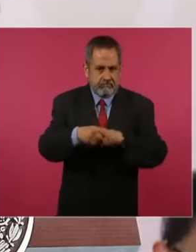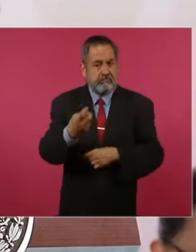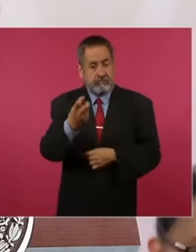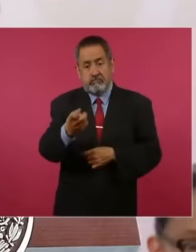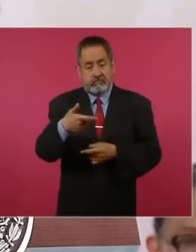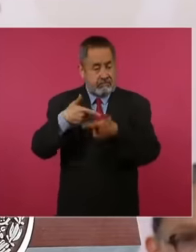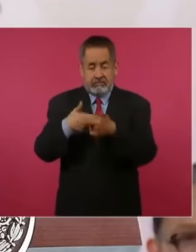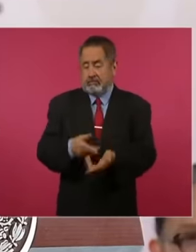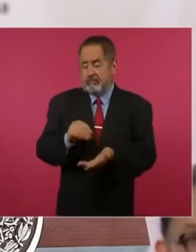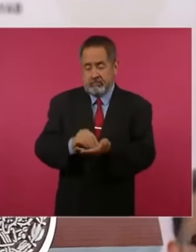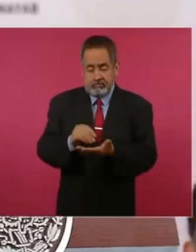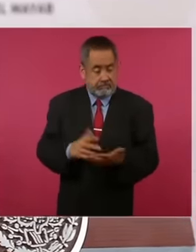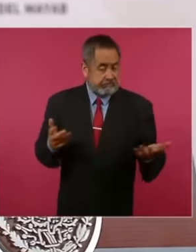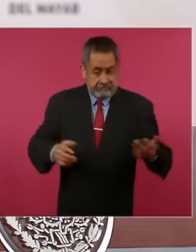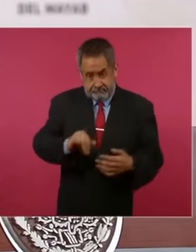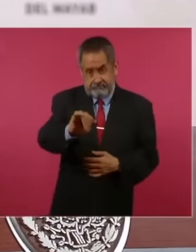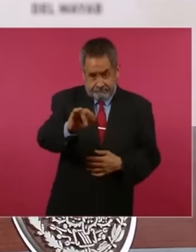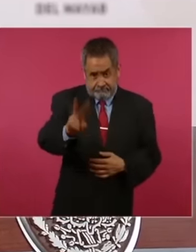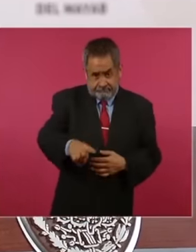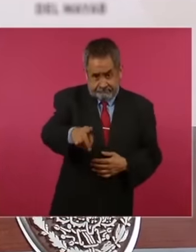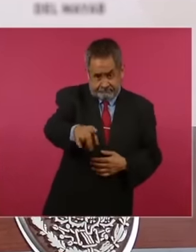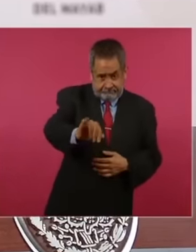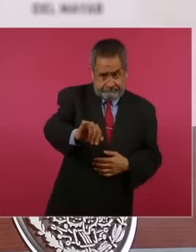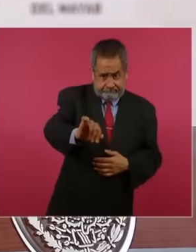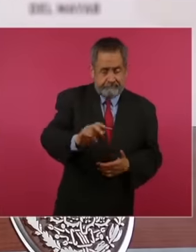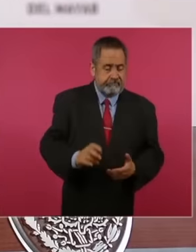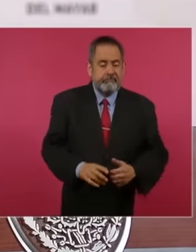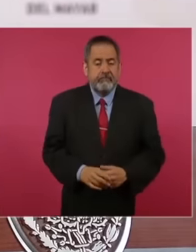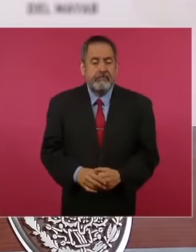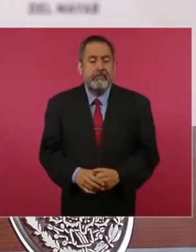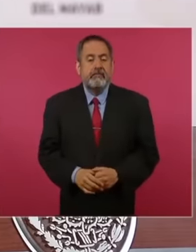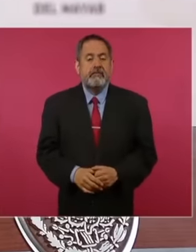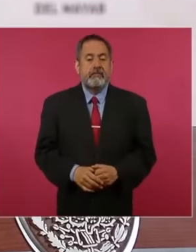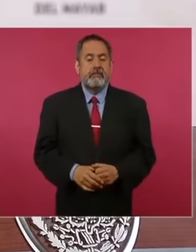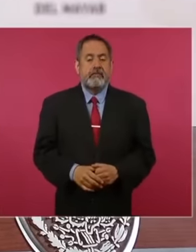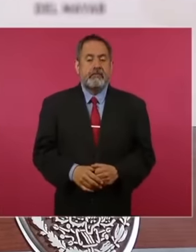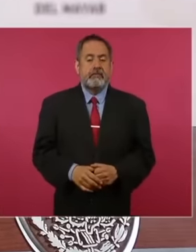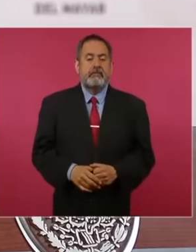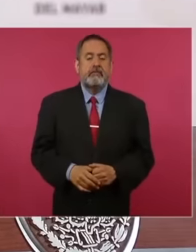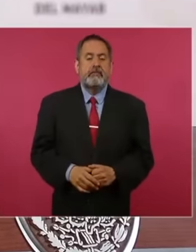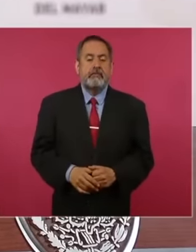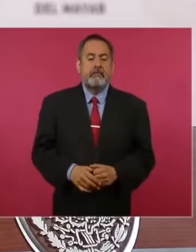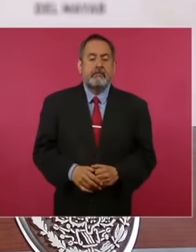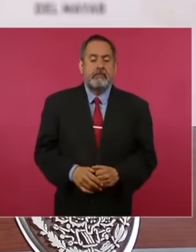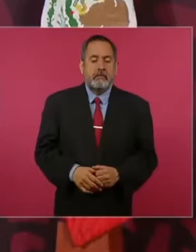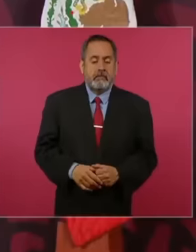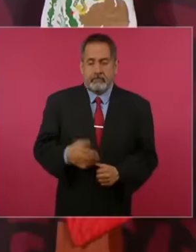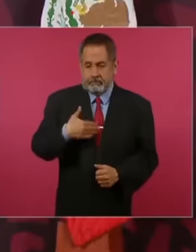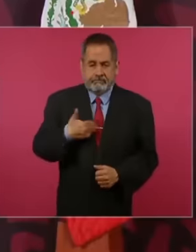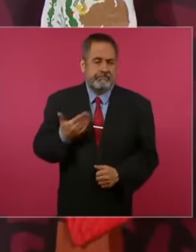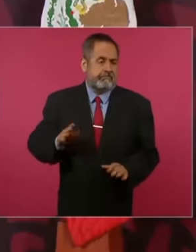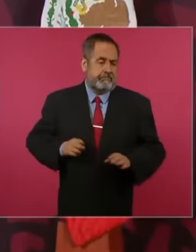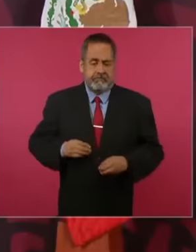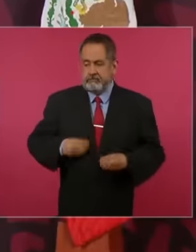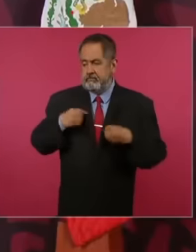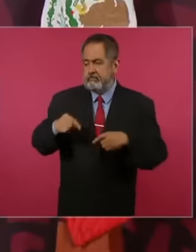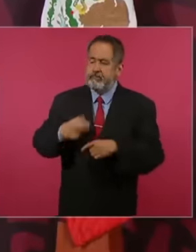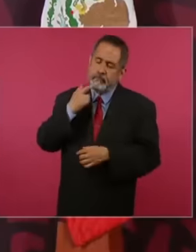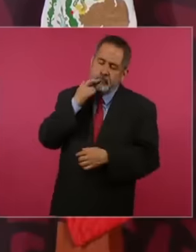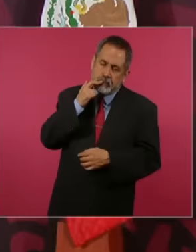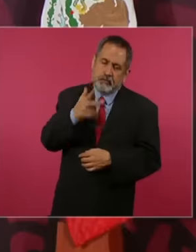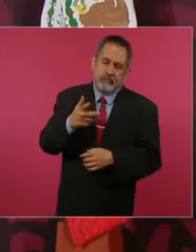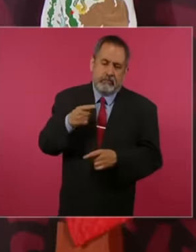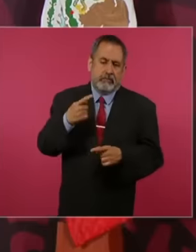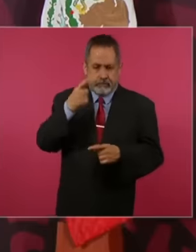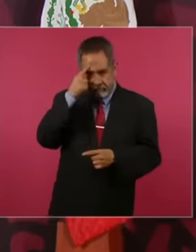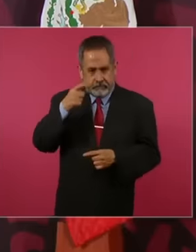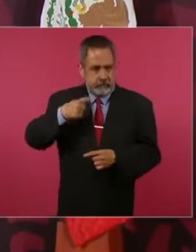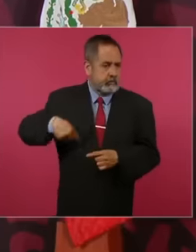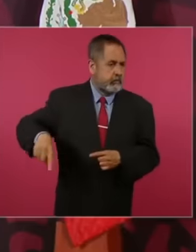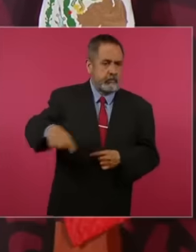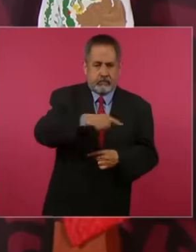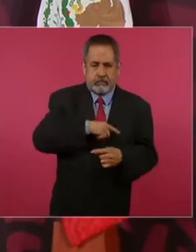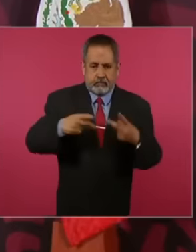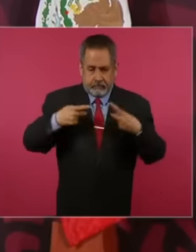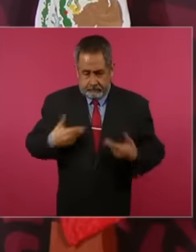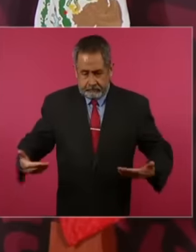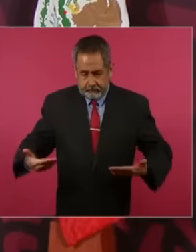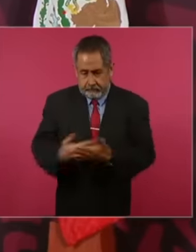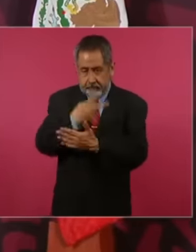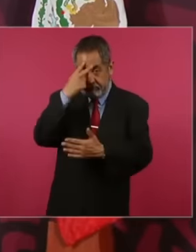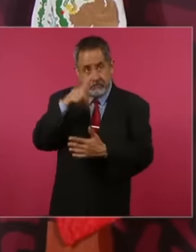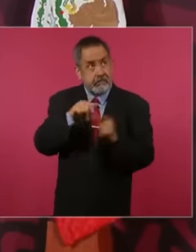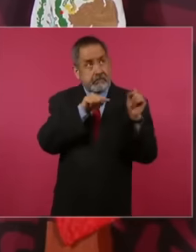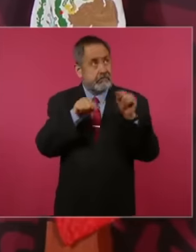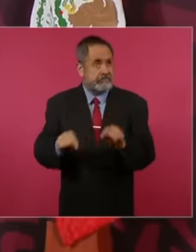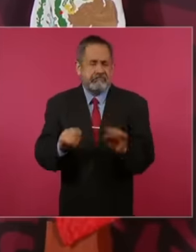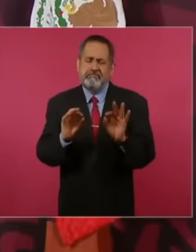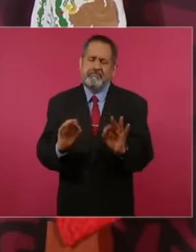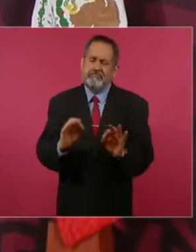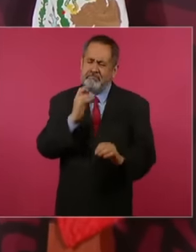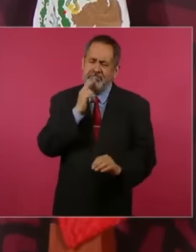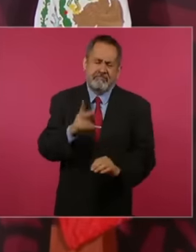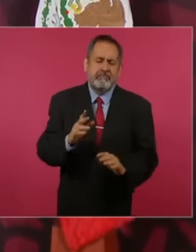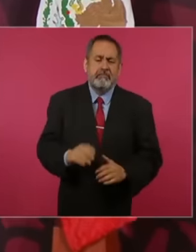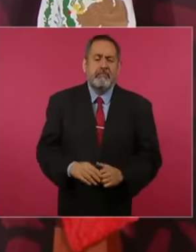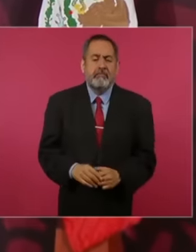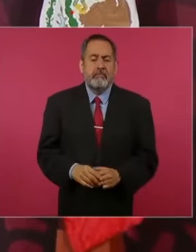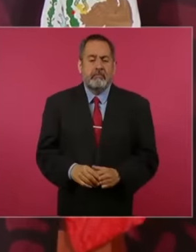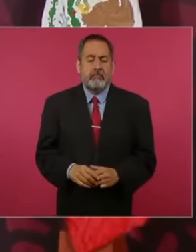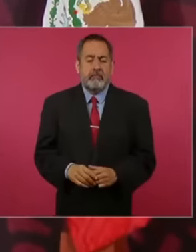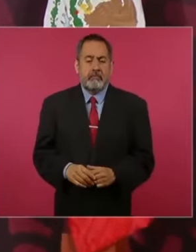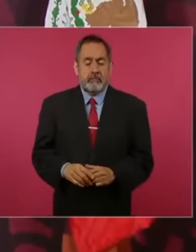eh There are eh benefits for our countrymen countrymen eh For example